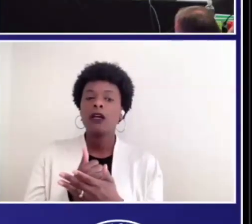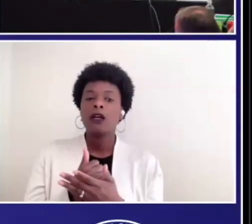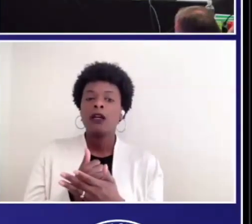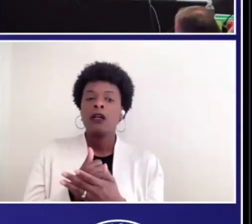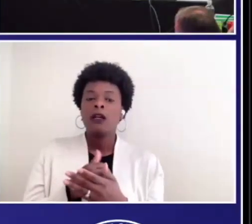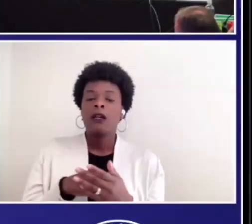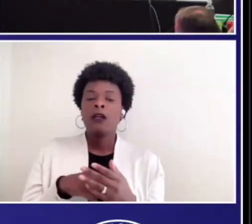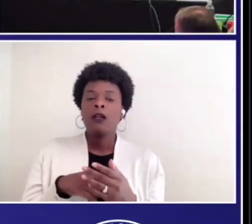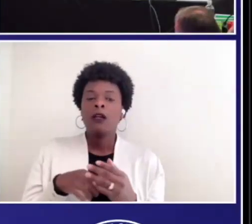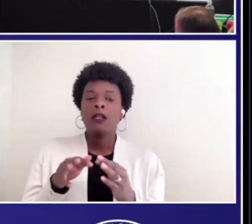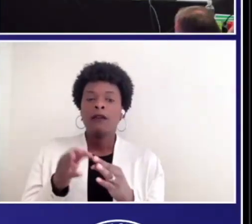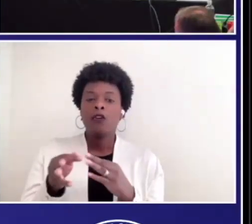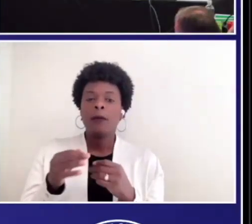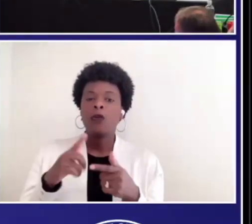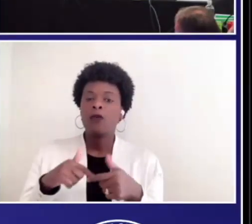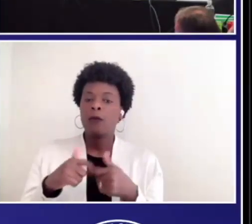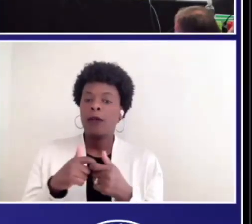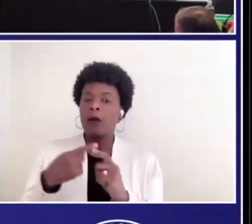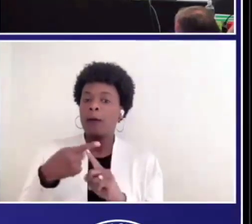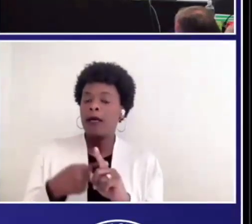retain buyback eligibility and credit for those periods.